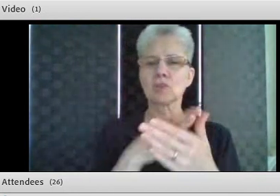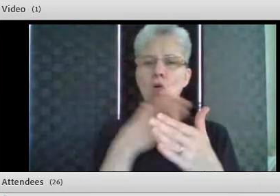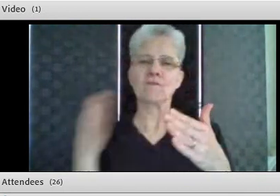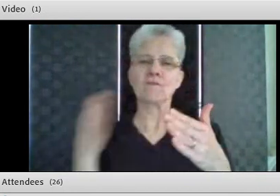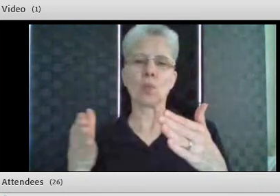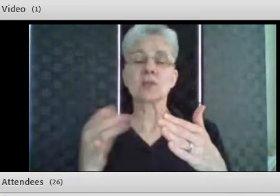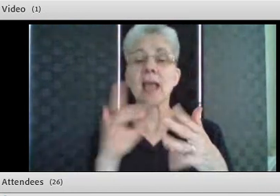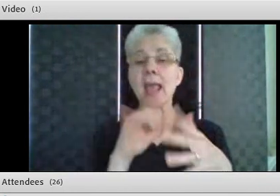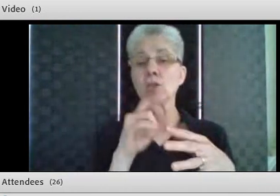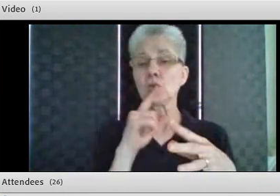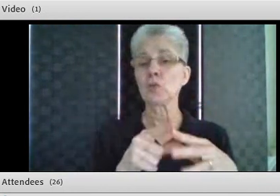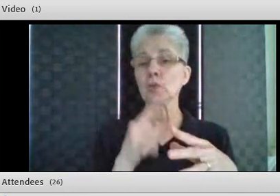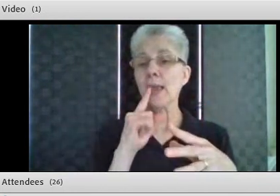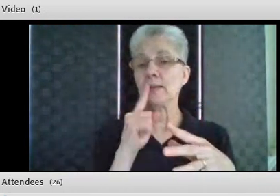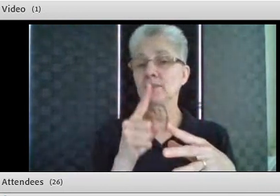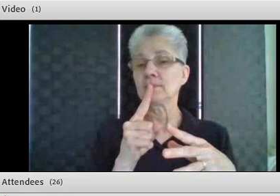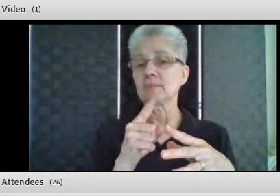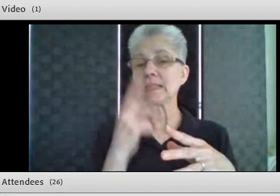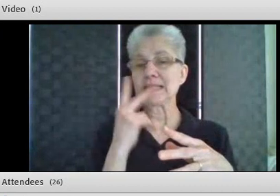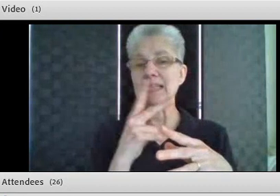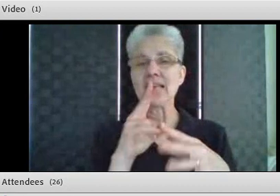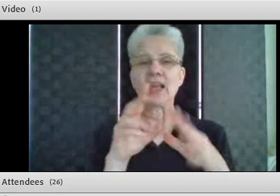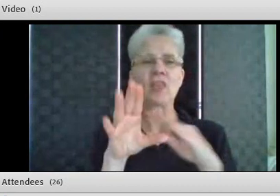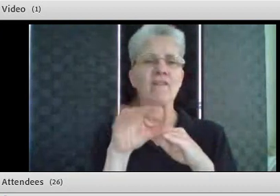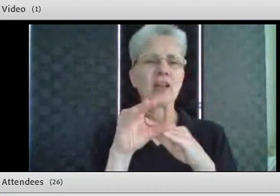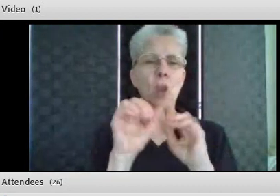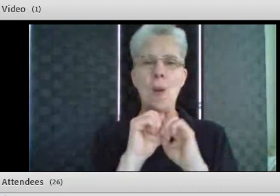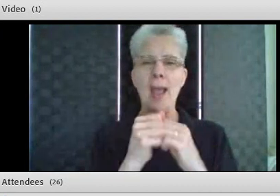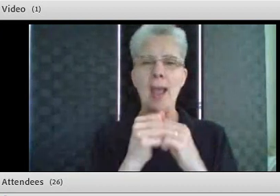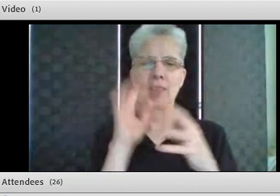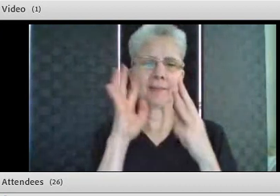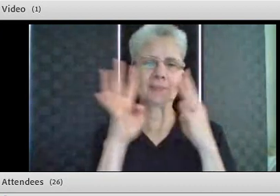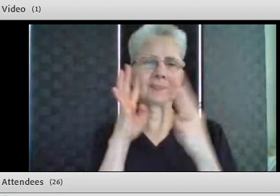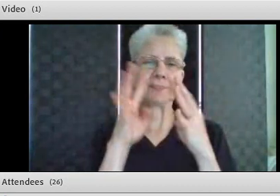upside down, inside out by a world-renowned orchestra,